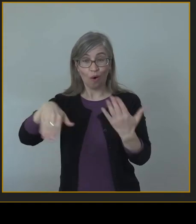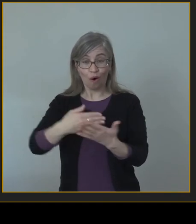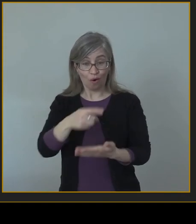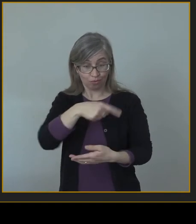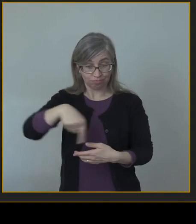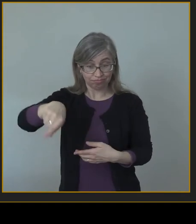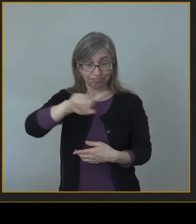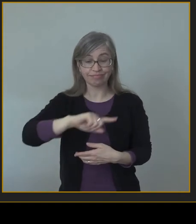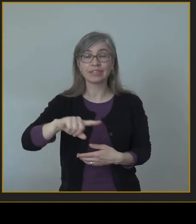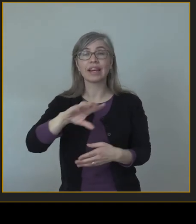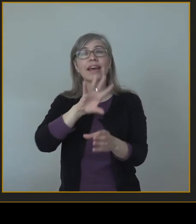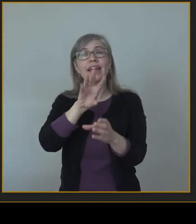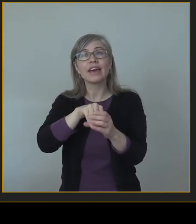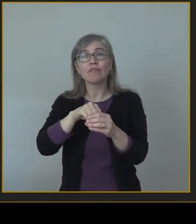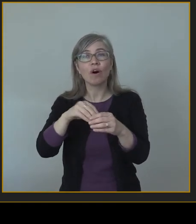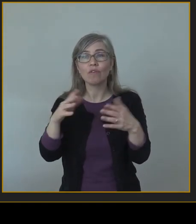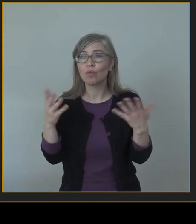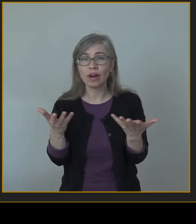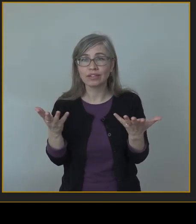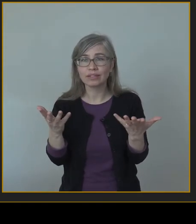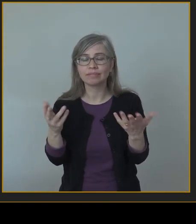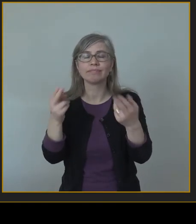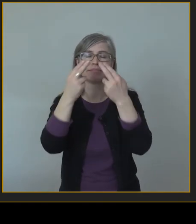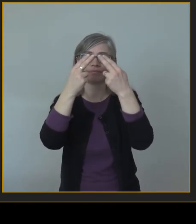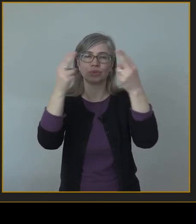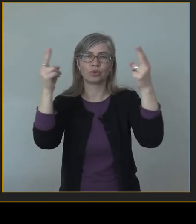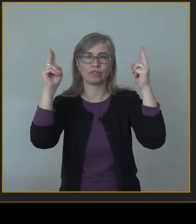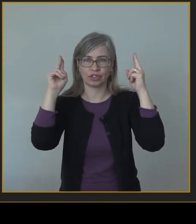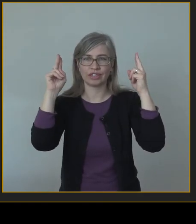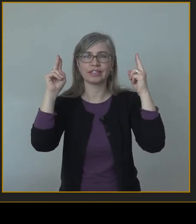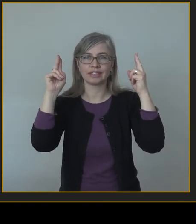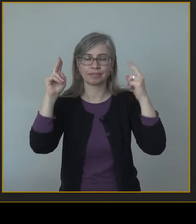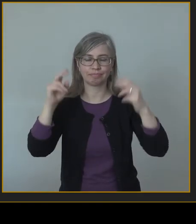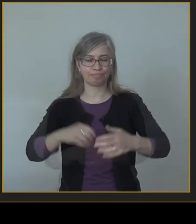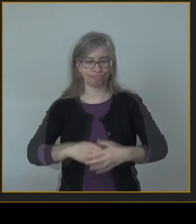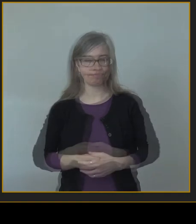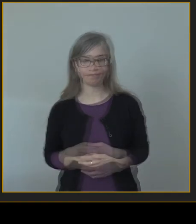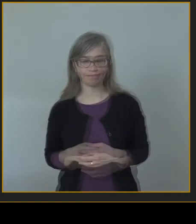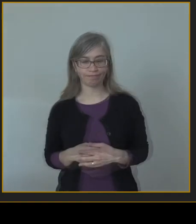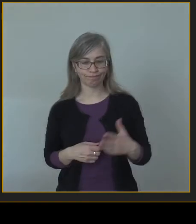What do all these have in common? They can involve universities.